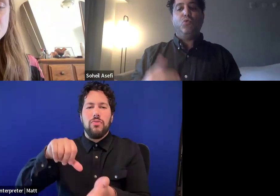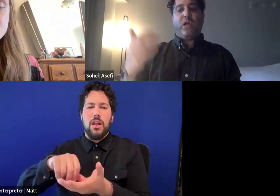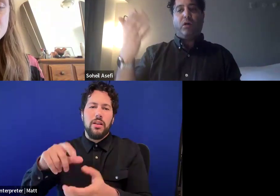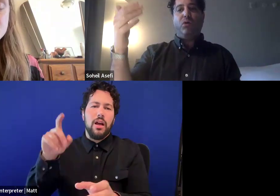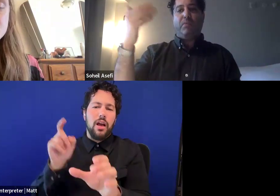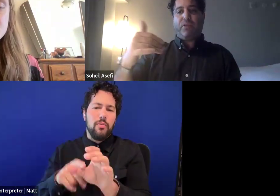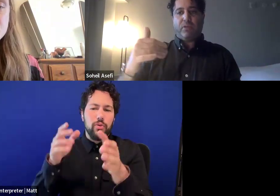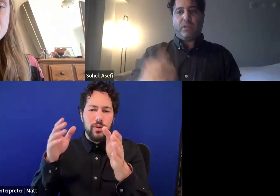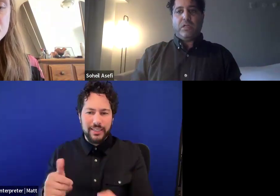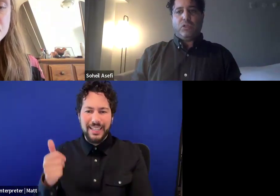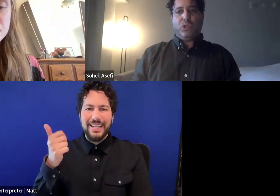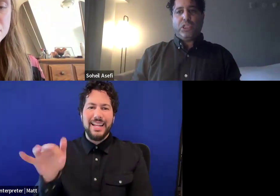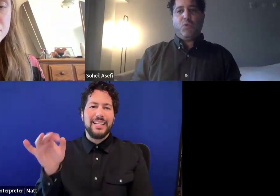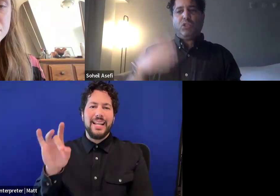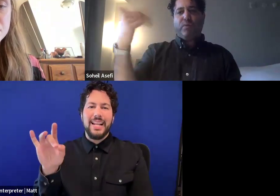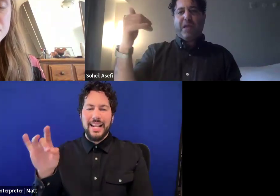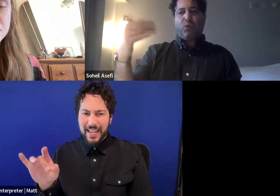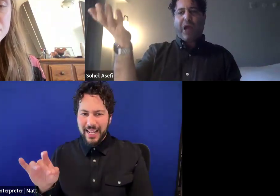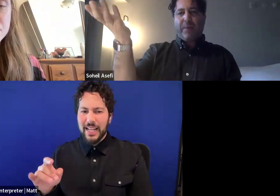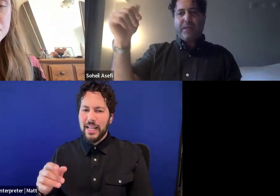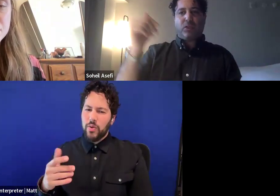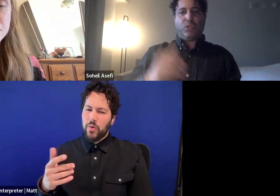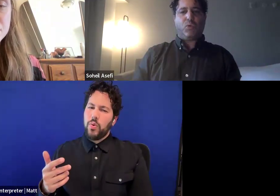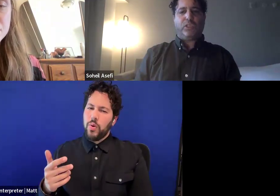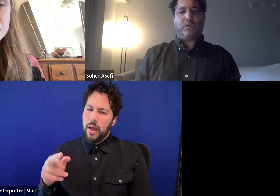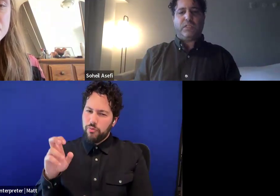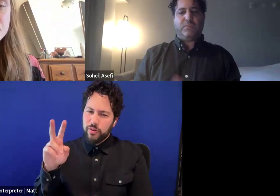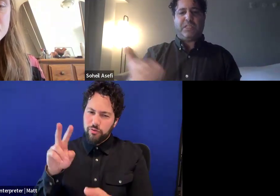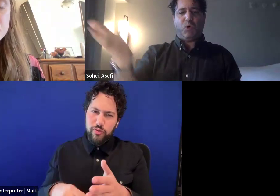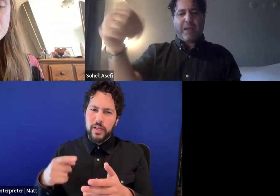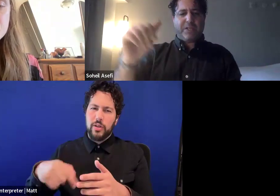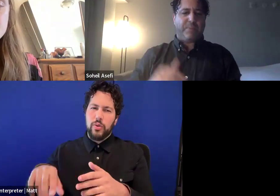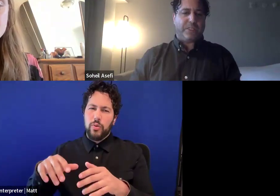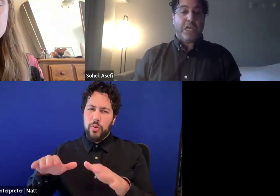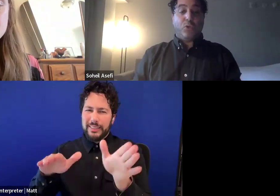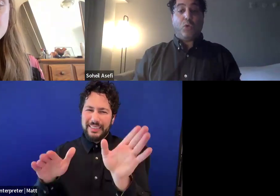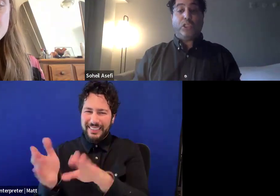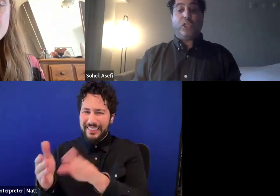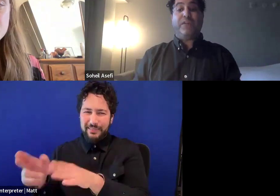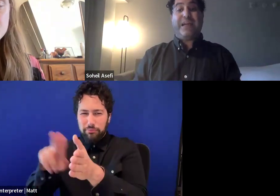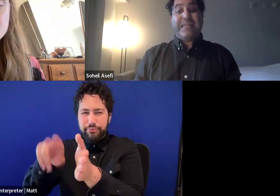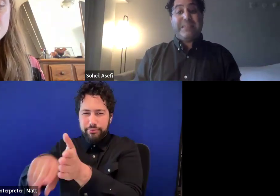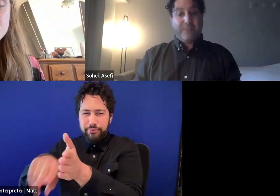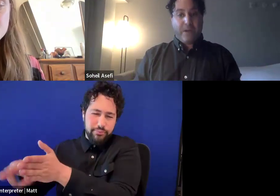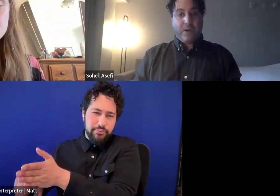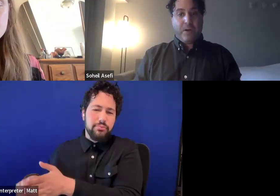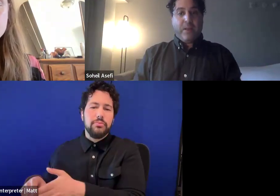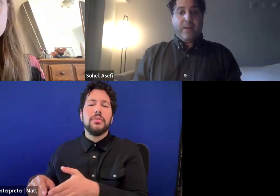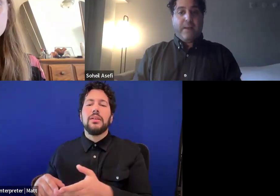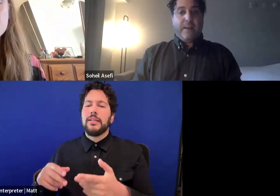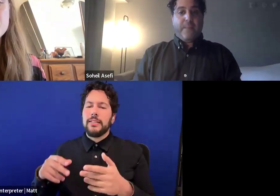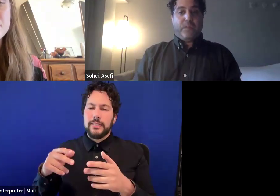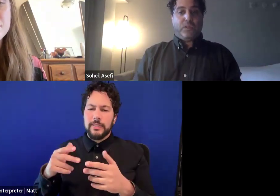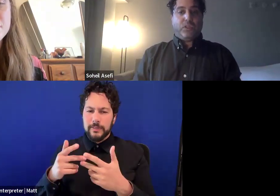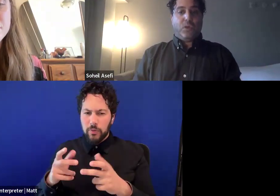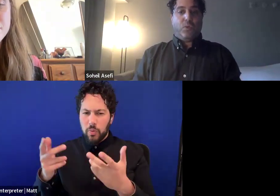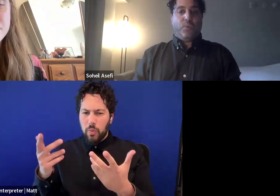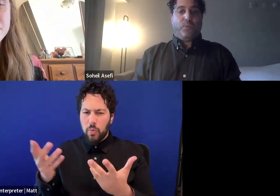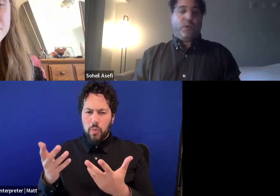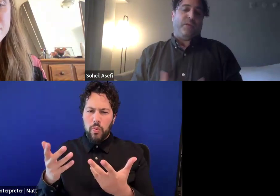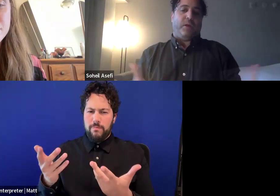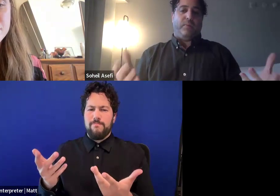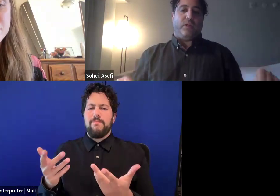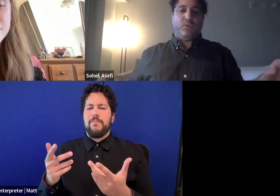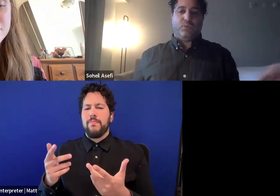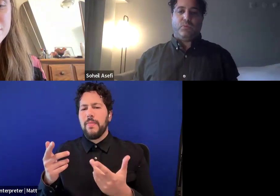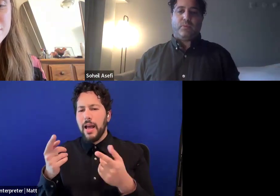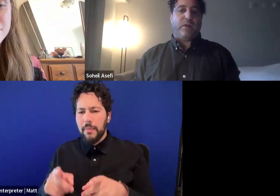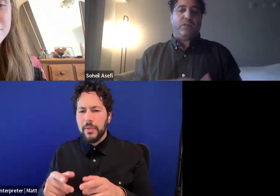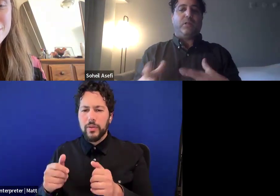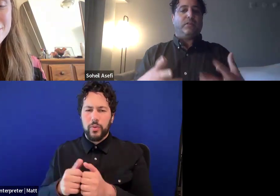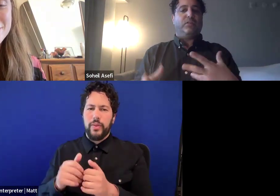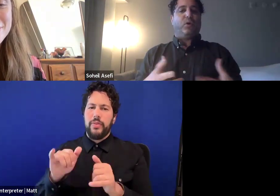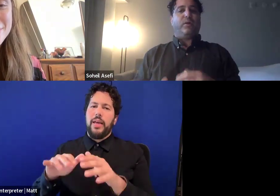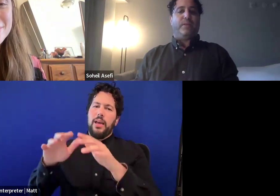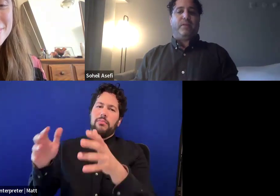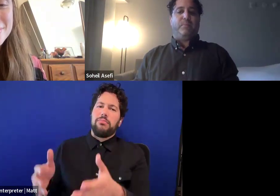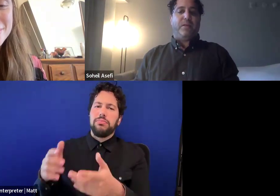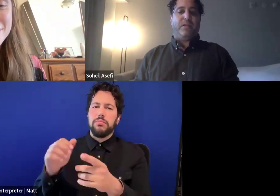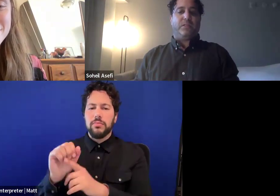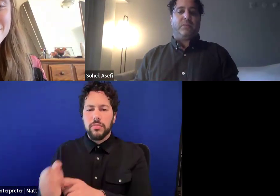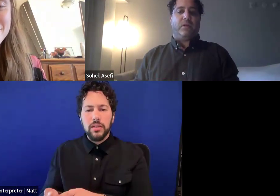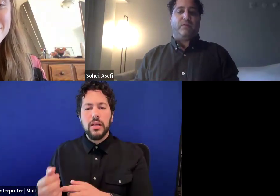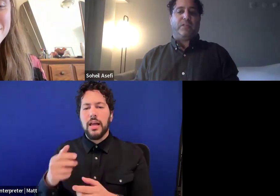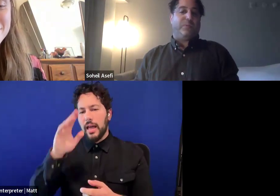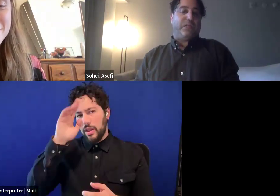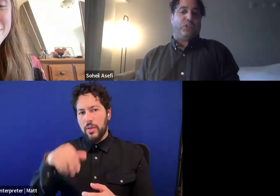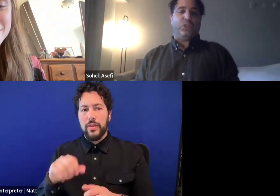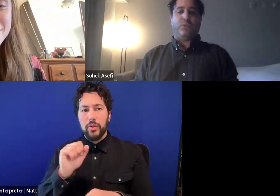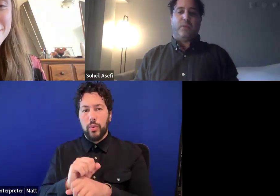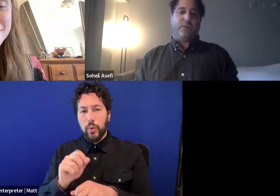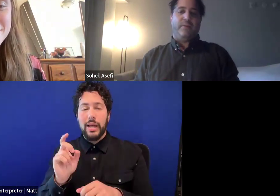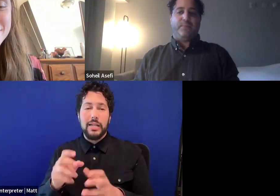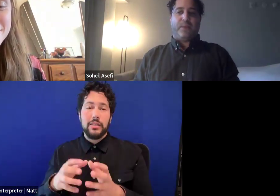through a clear method to see what remains, what happens to the question of intimacy, what happens to the question of collective here? Um, so, yeah, I mean, I'm ready to… I know it's like this work, I mean, it may need a lot of explanations, but I mean.